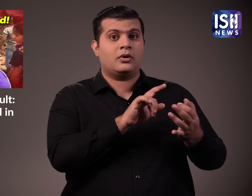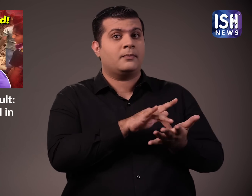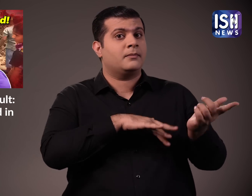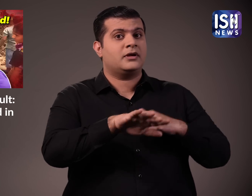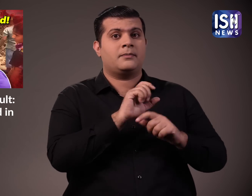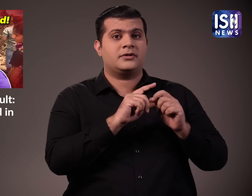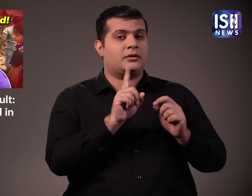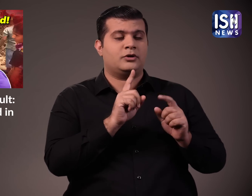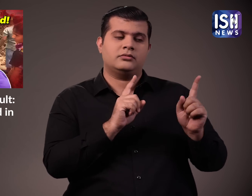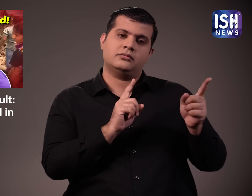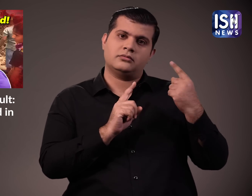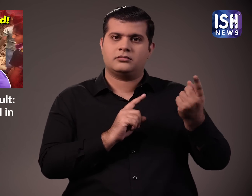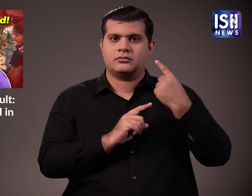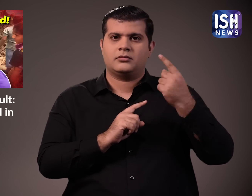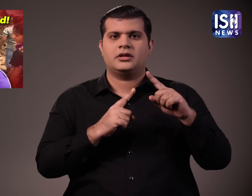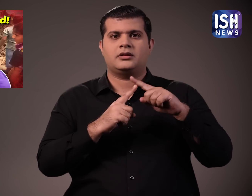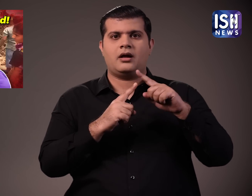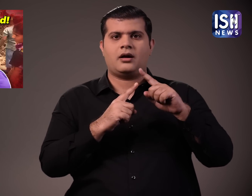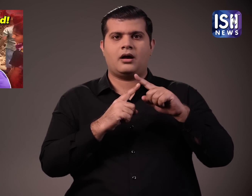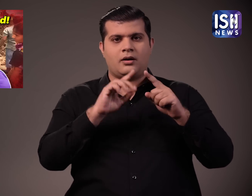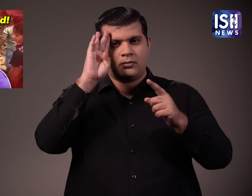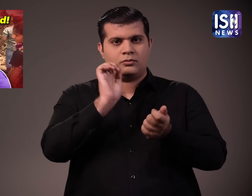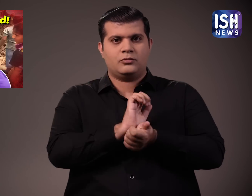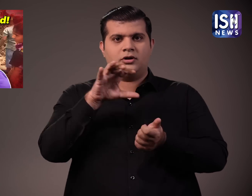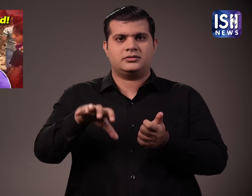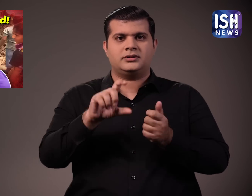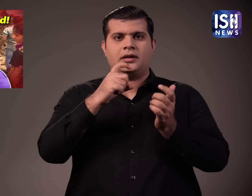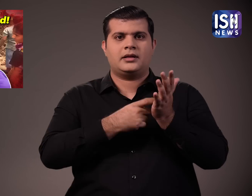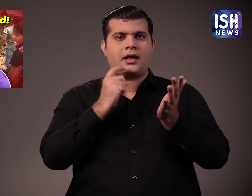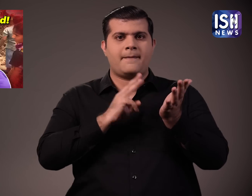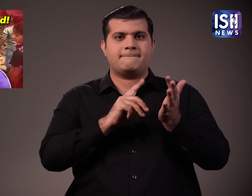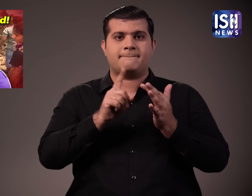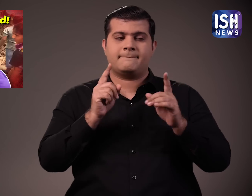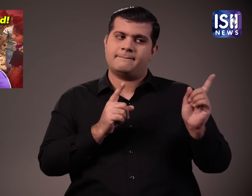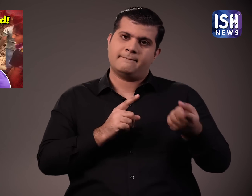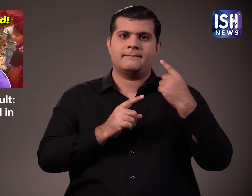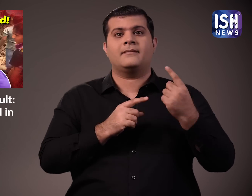However the case was filed in Thane Crime branch and not with Badlapur police.